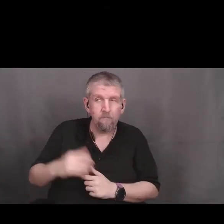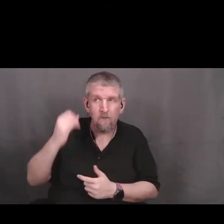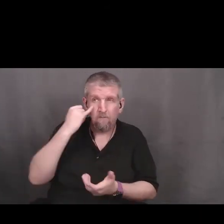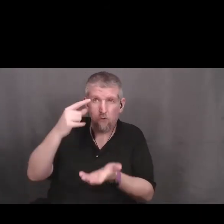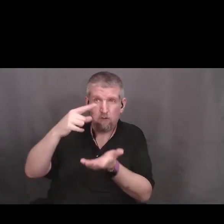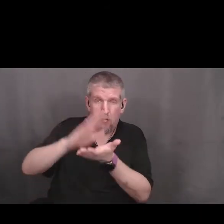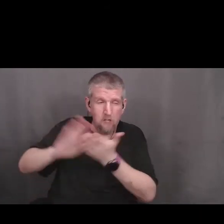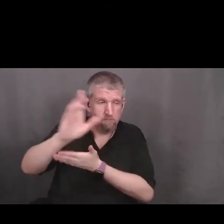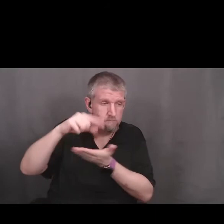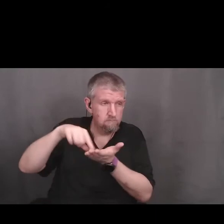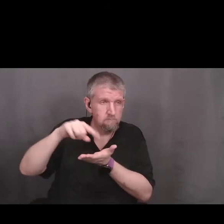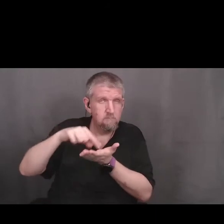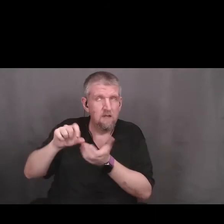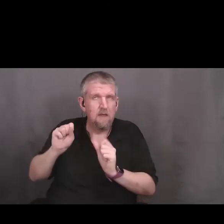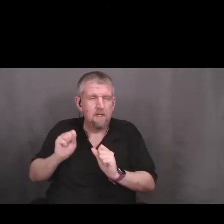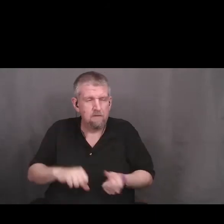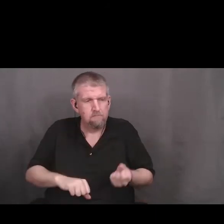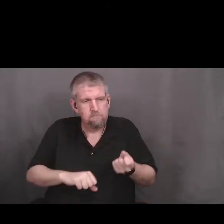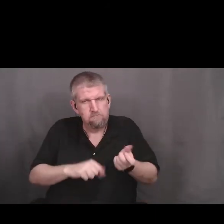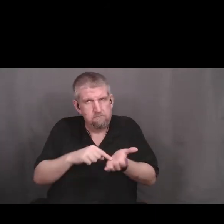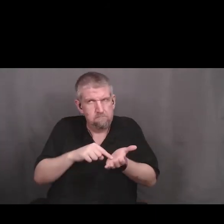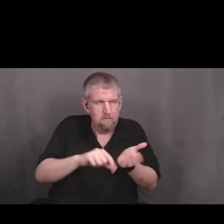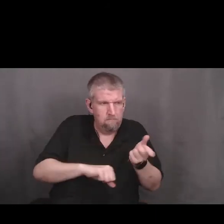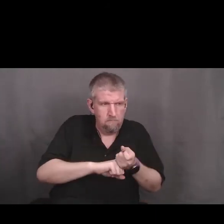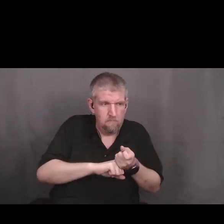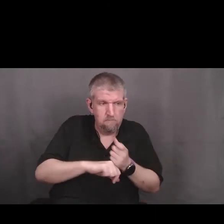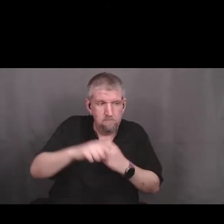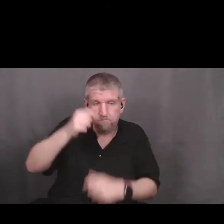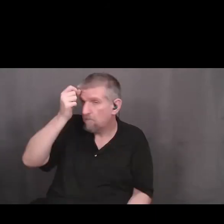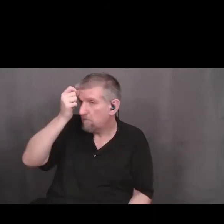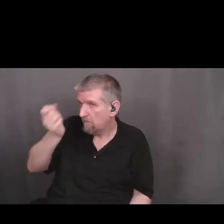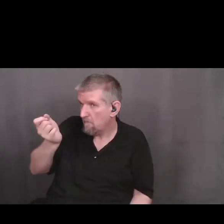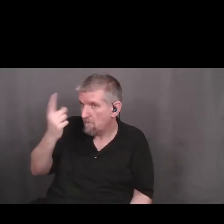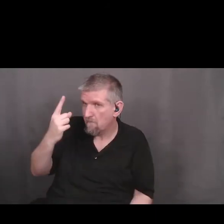for post-secondary education. Now, one of the things that they're required to do,